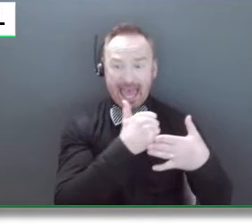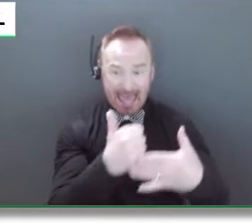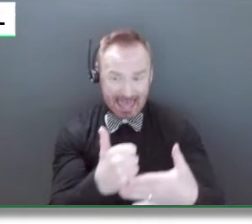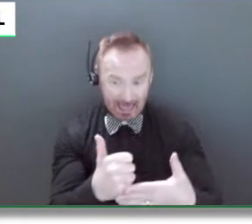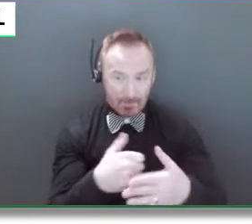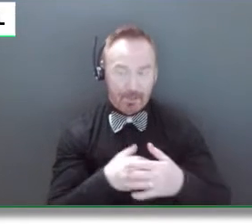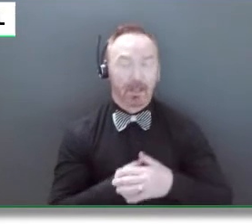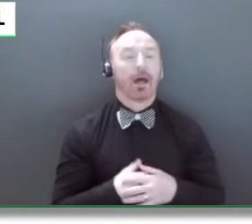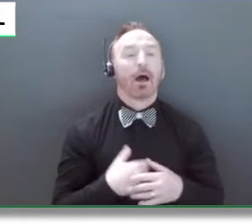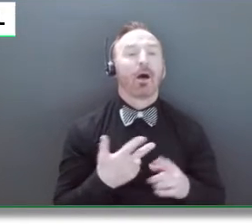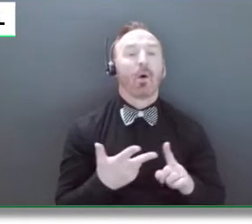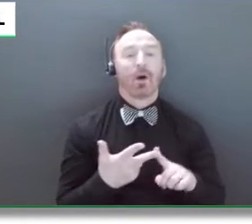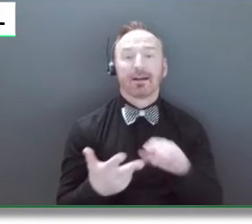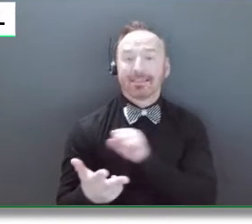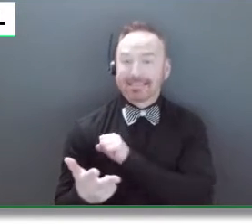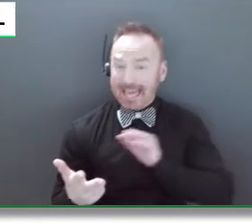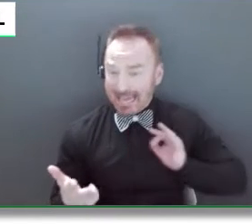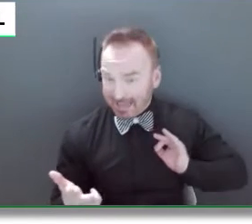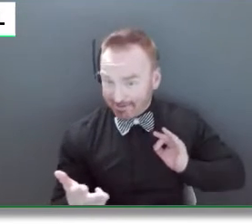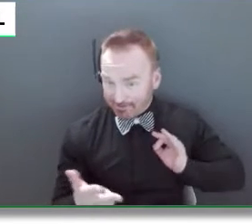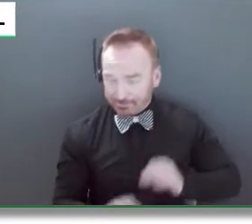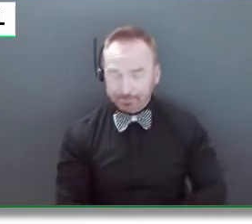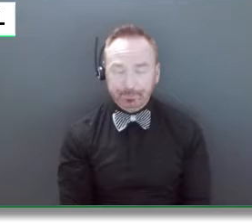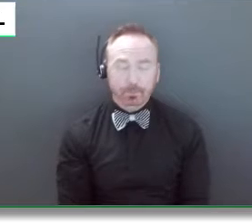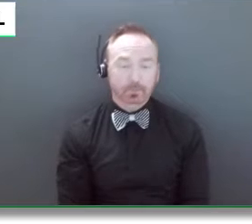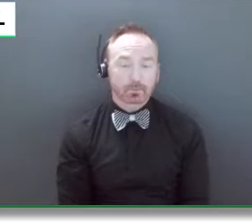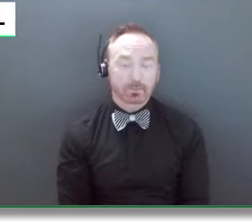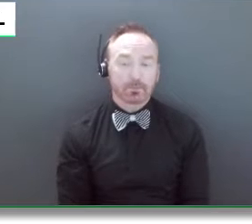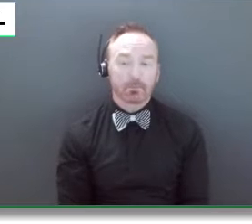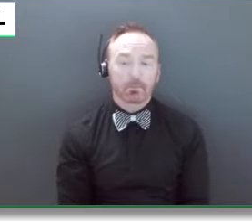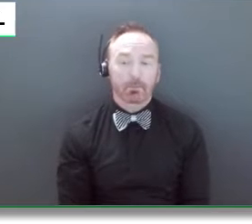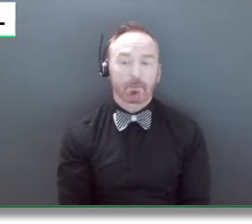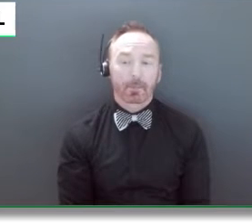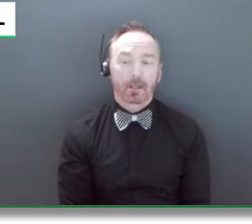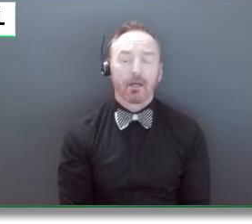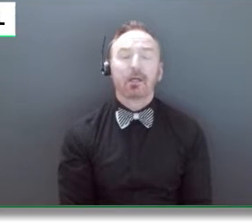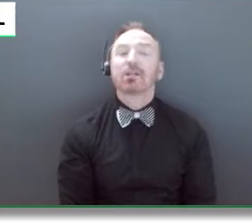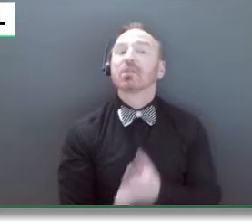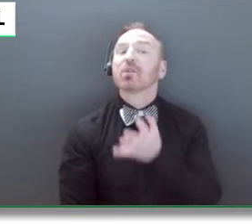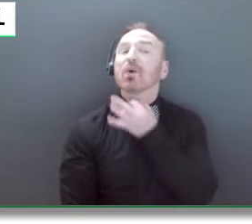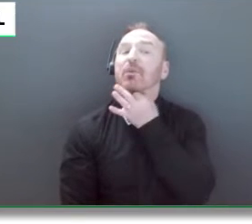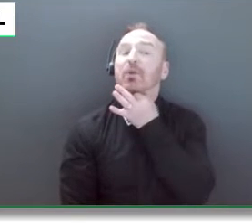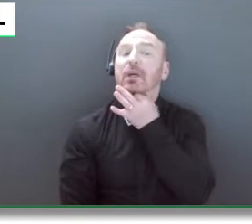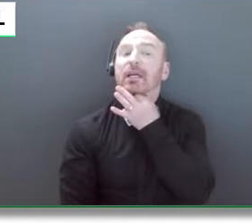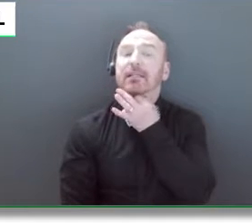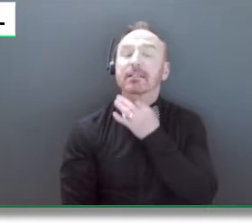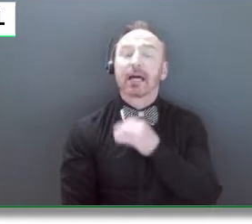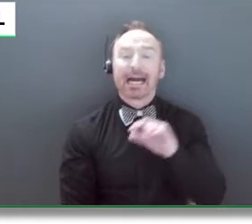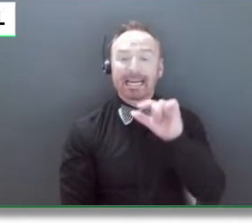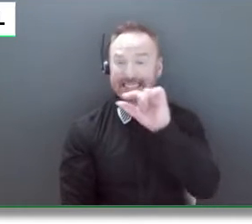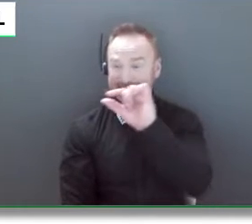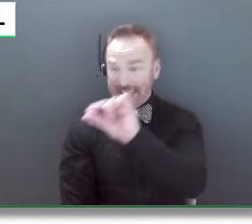So you know what do you think uh is the role for potentially for government and parks to take on stronger